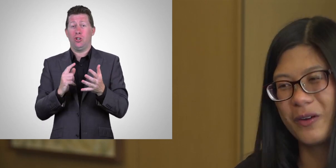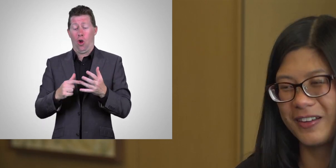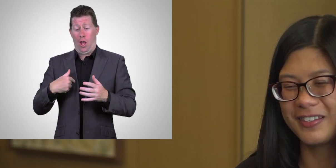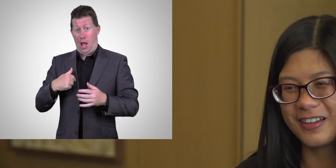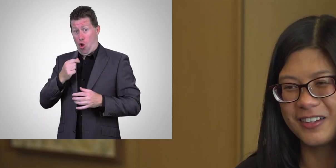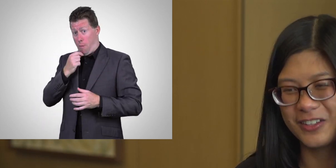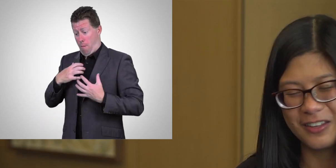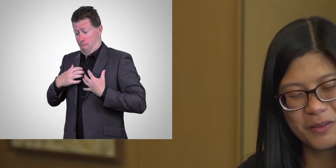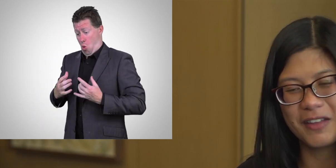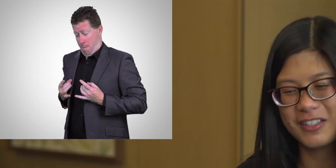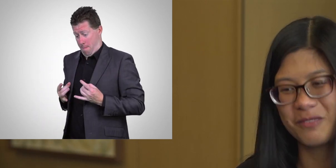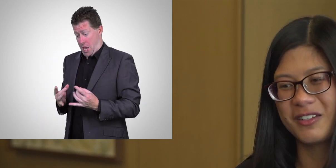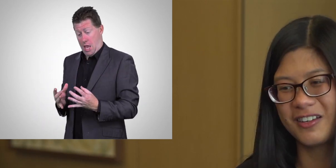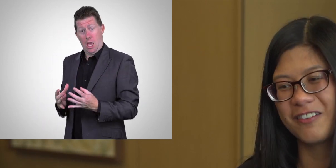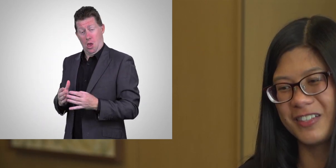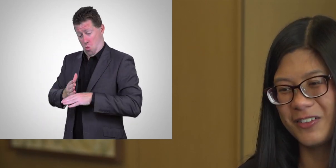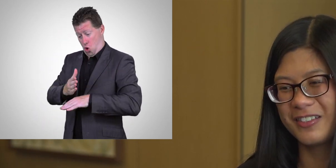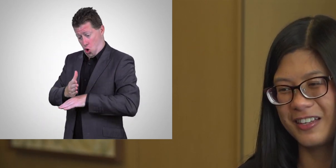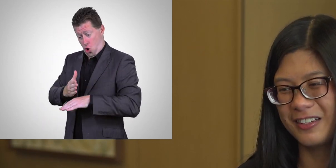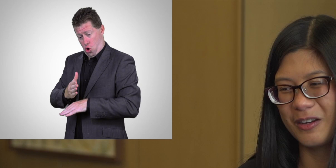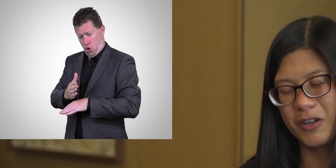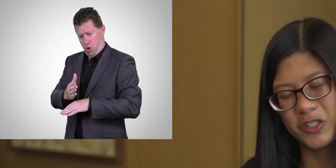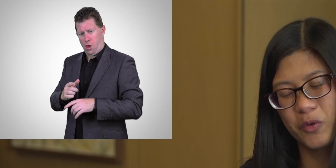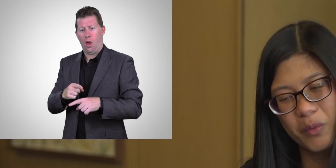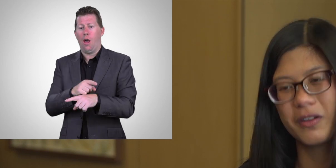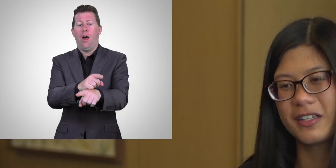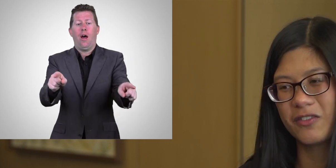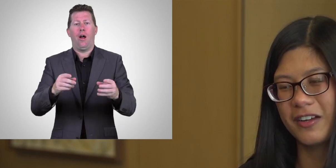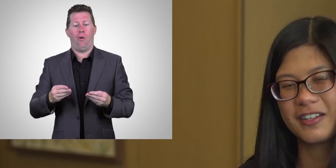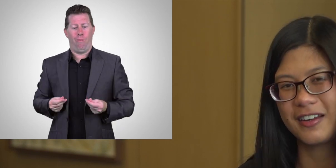at the start to think about the assessment design results in a much smoother process for educators,